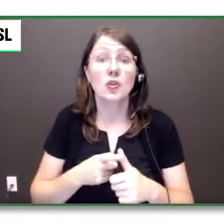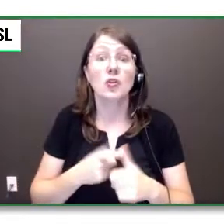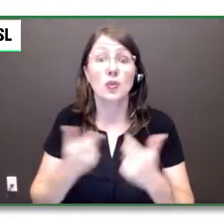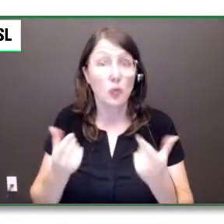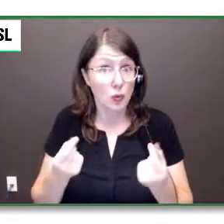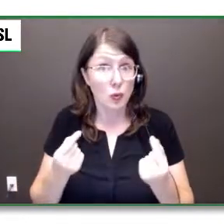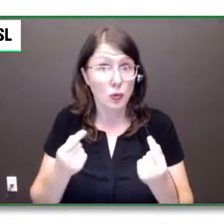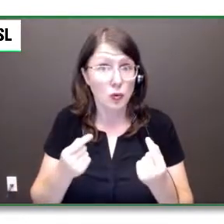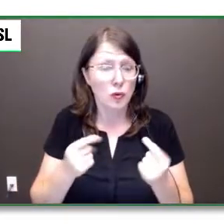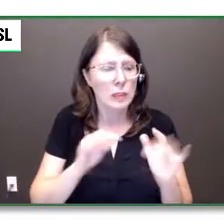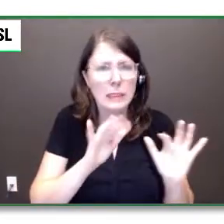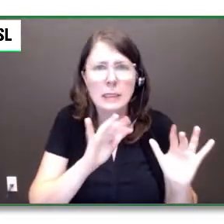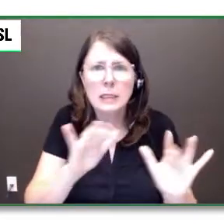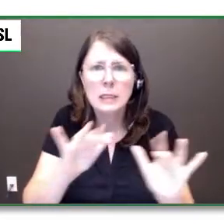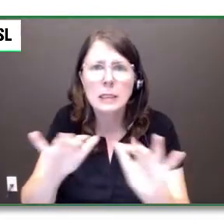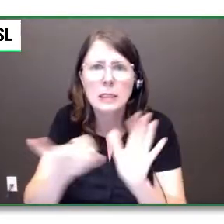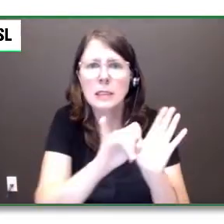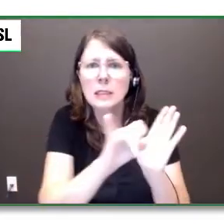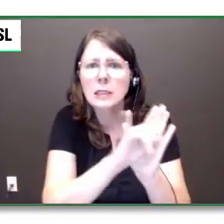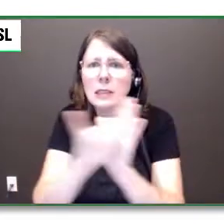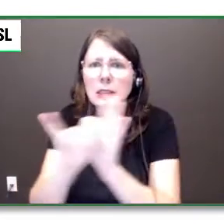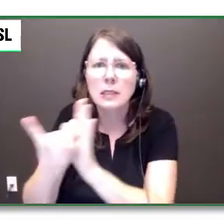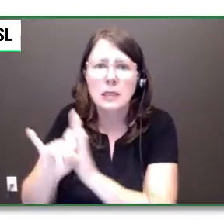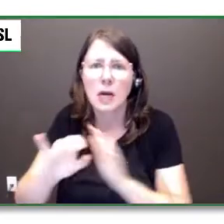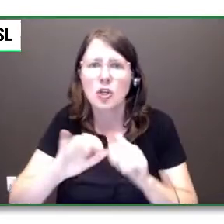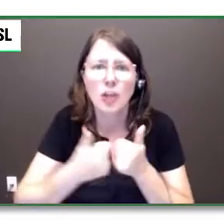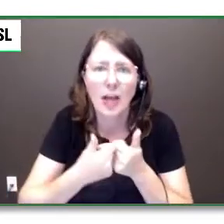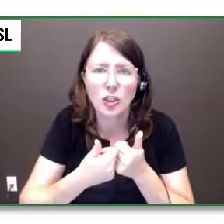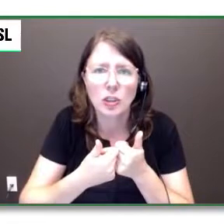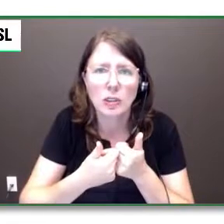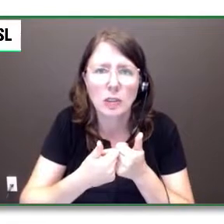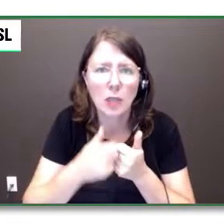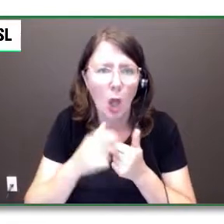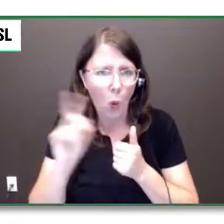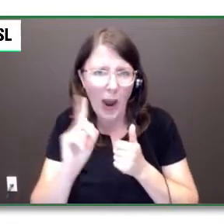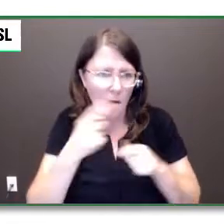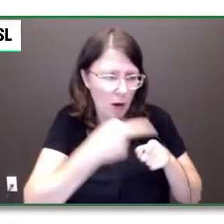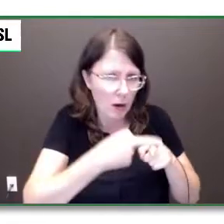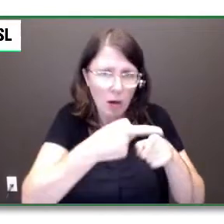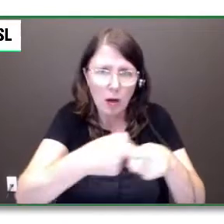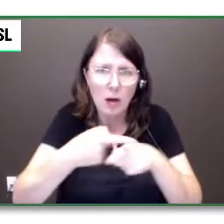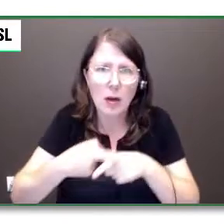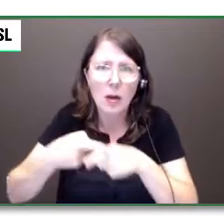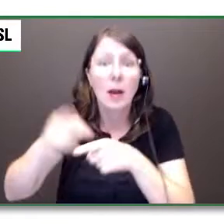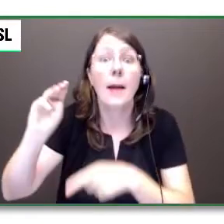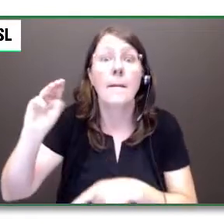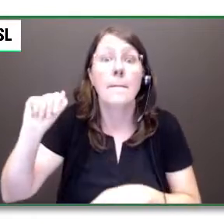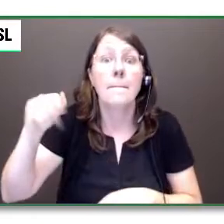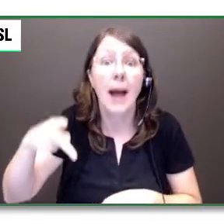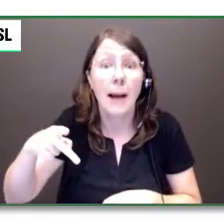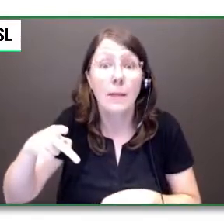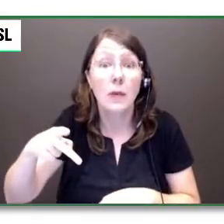these challenges to take into consideration what's important and what's difficult to implement. Uh again this is through a learning